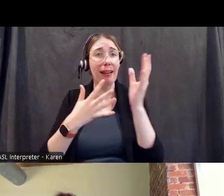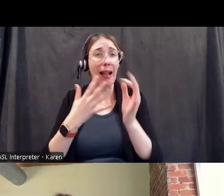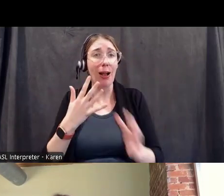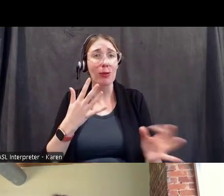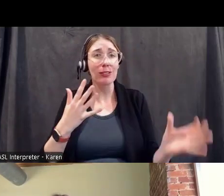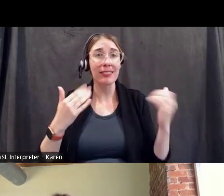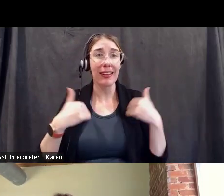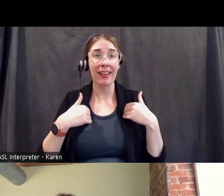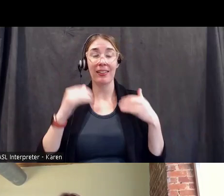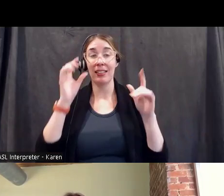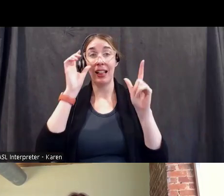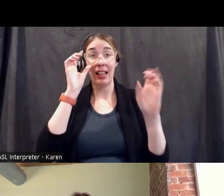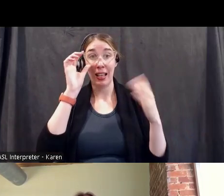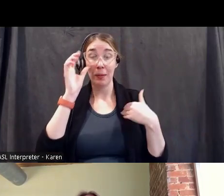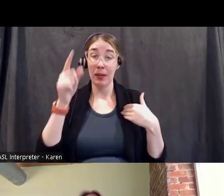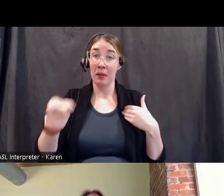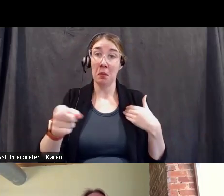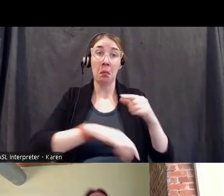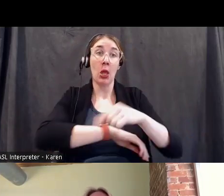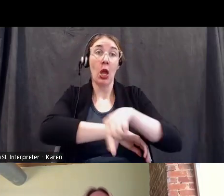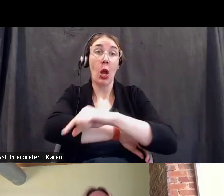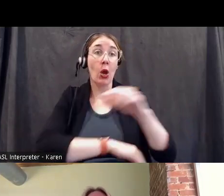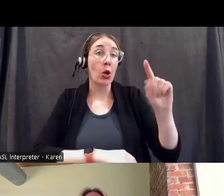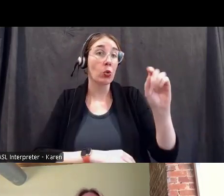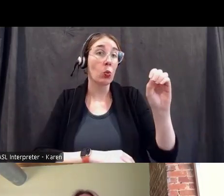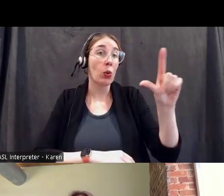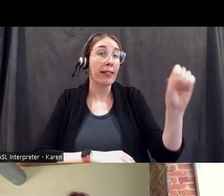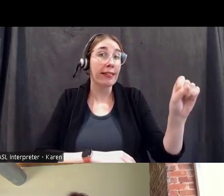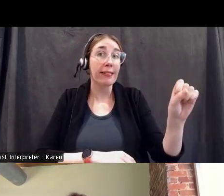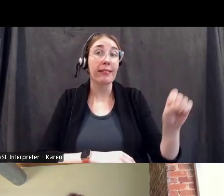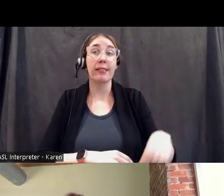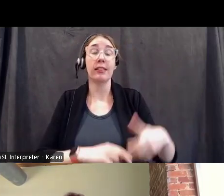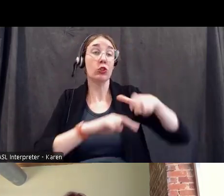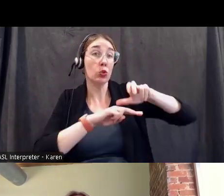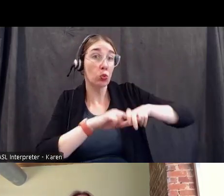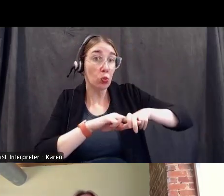We have some gardening tools, we have adaptive gardening stool, the picture there.